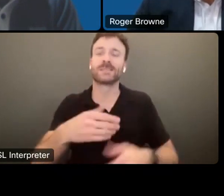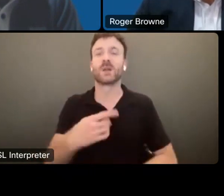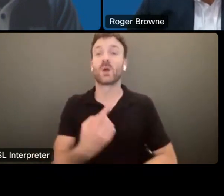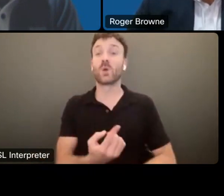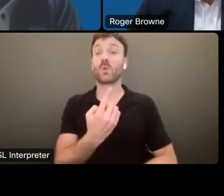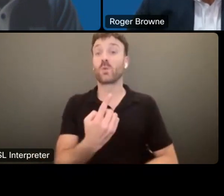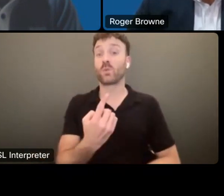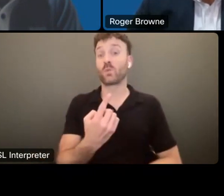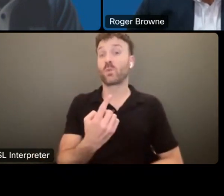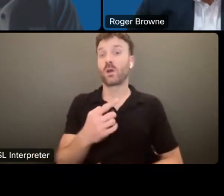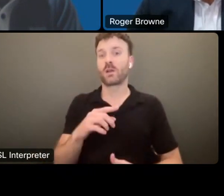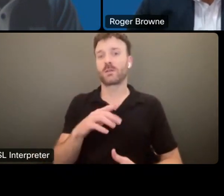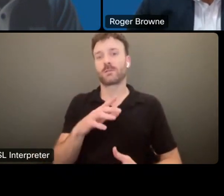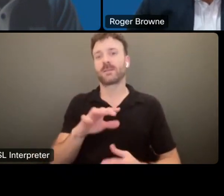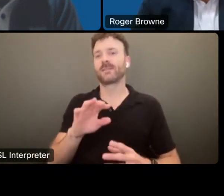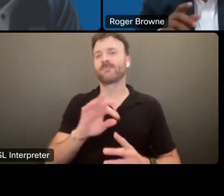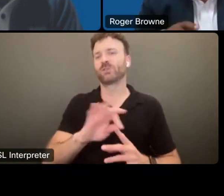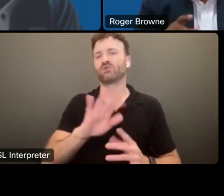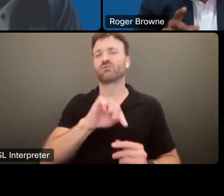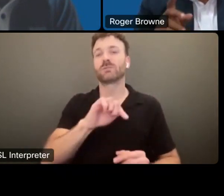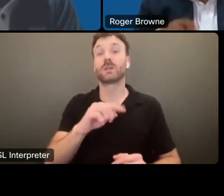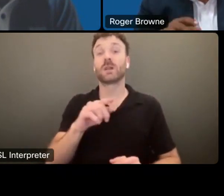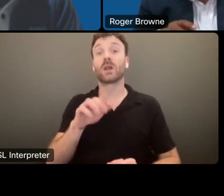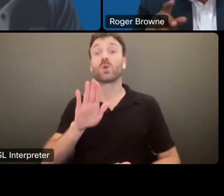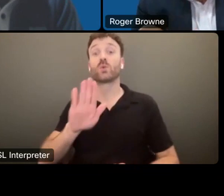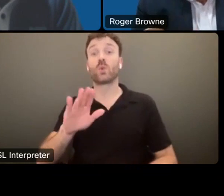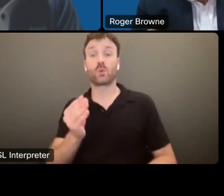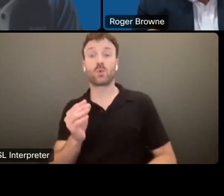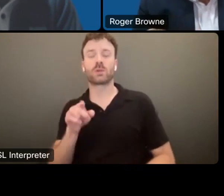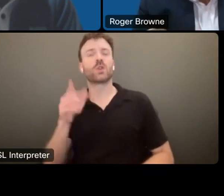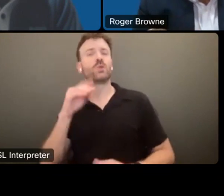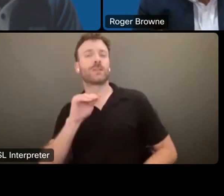website where you have the ability to plug in your origin and your destination and then